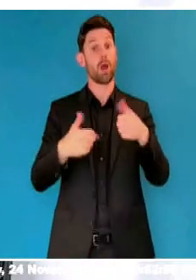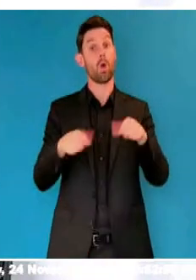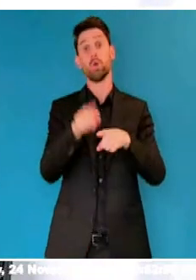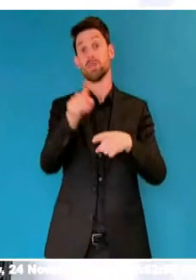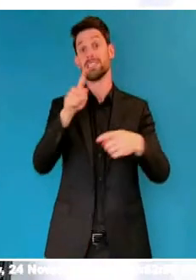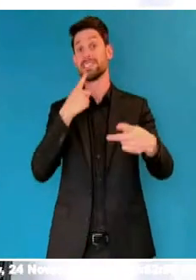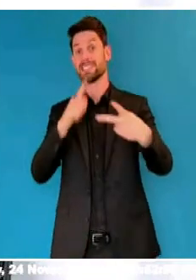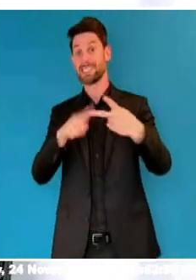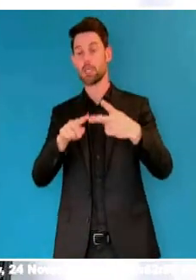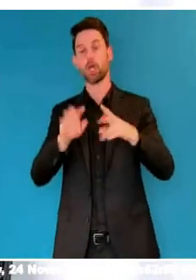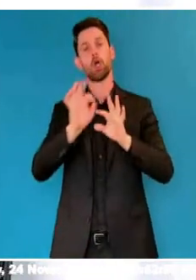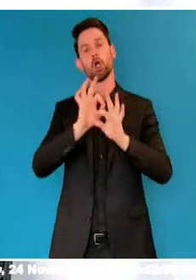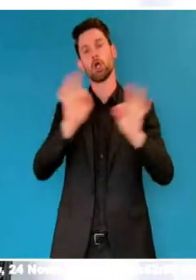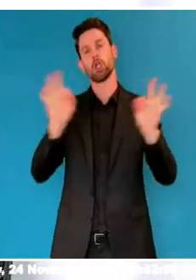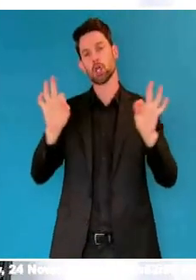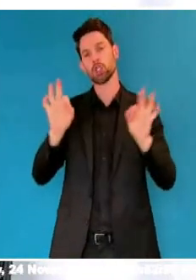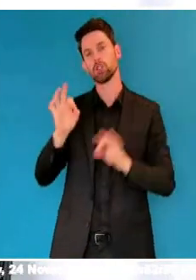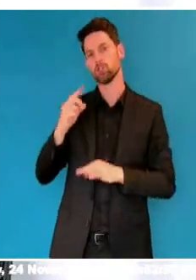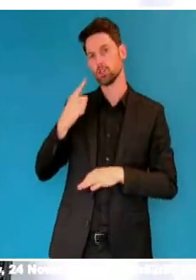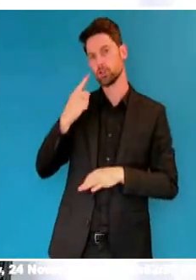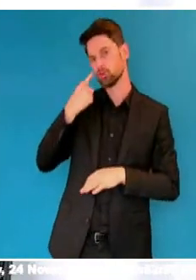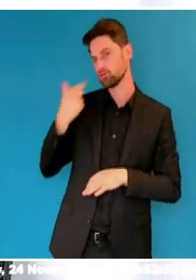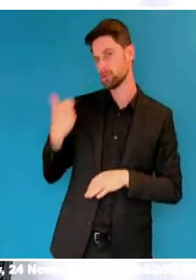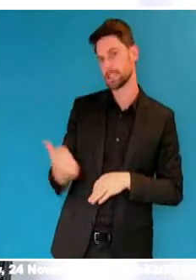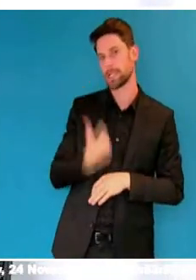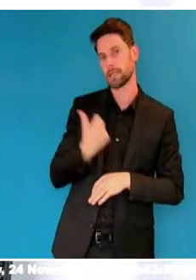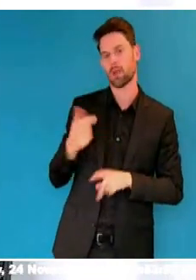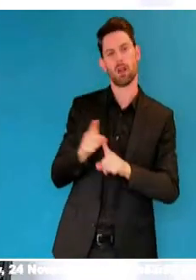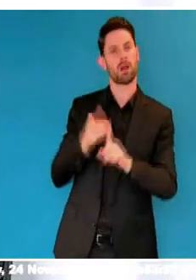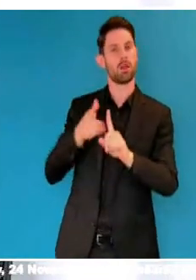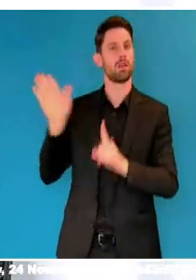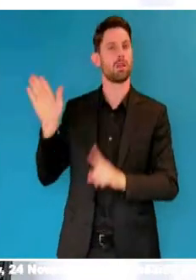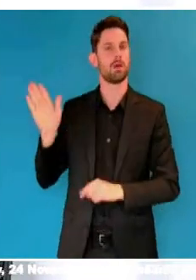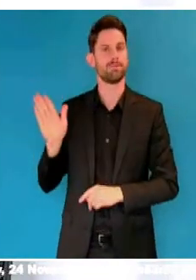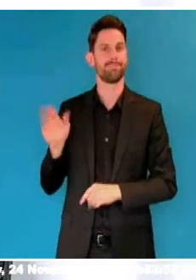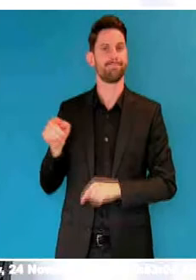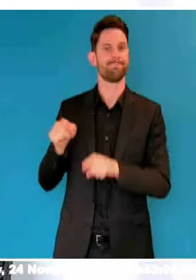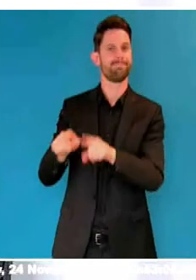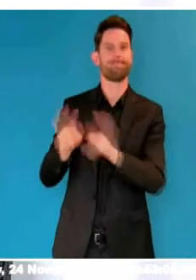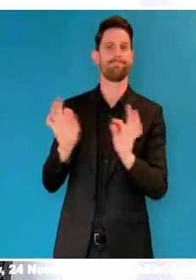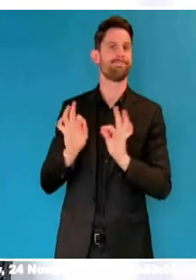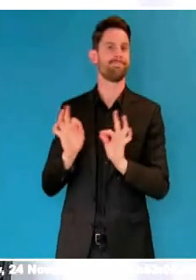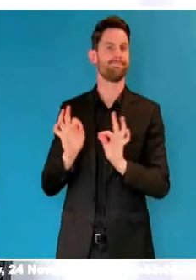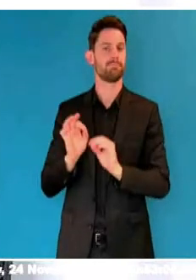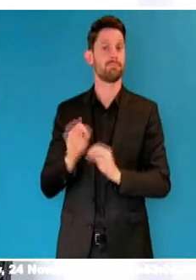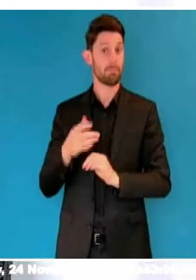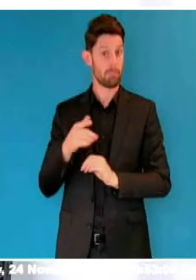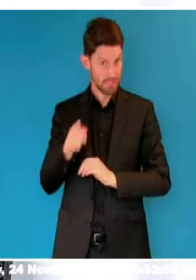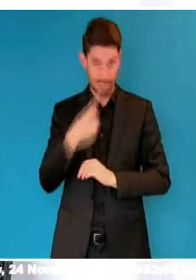practicable", that's the other reason you said an adjustment might not be provided?